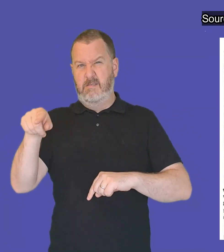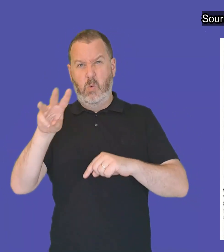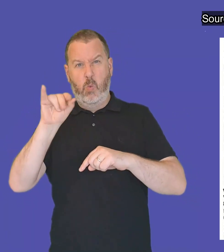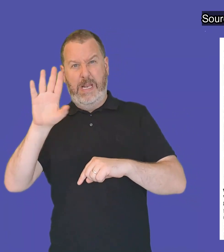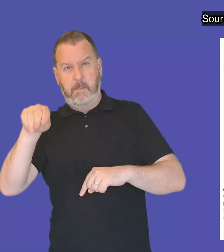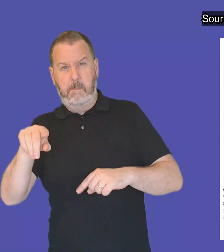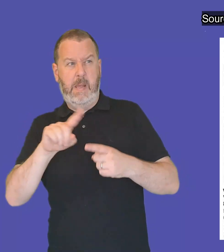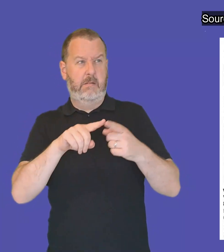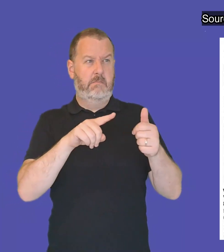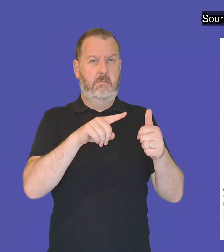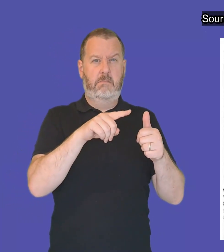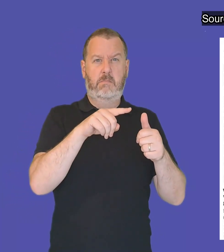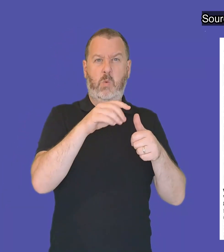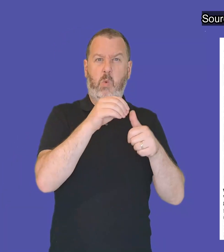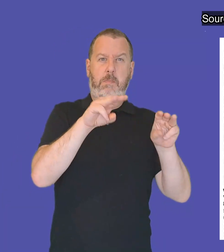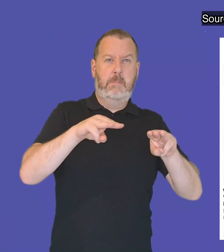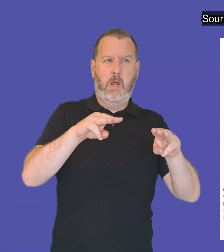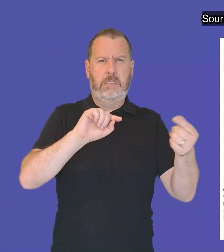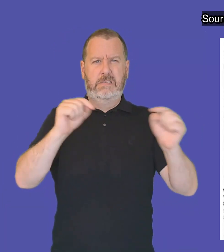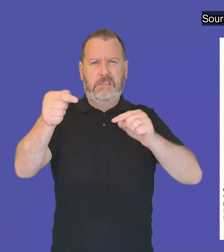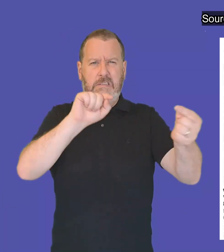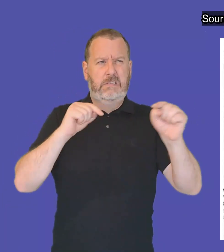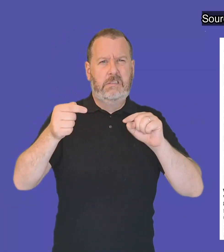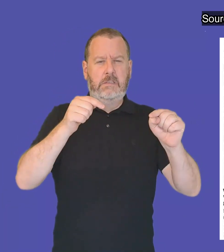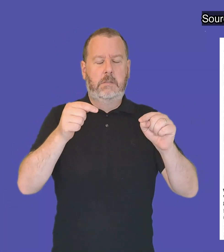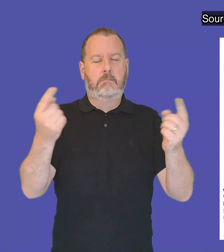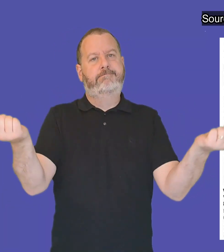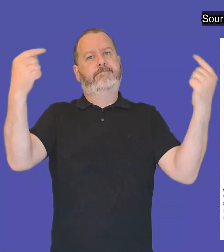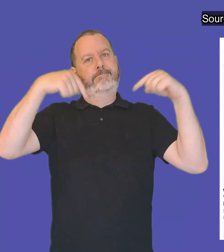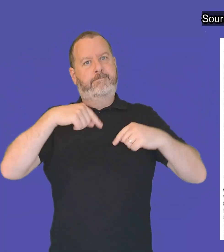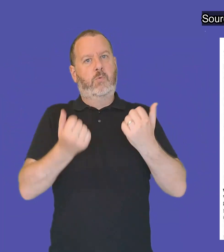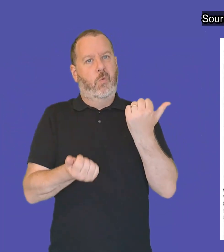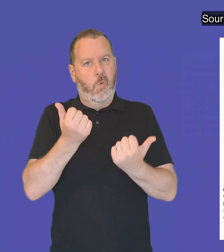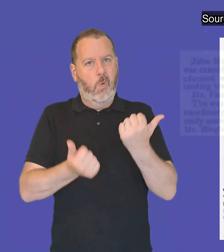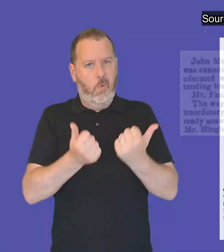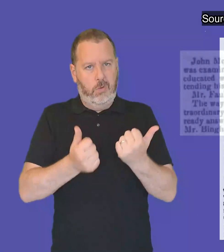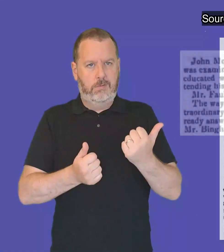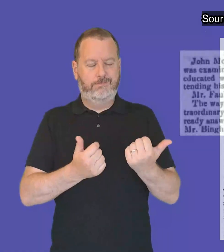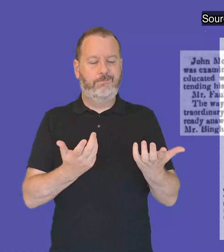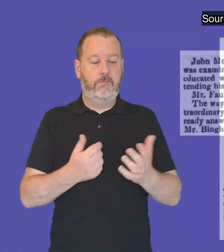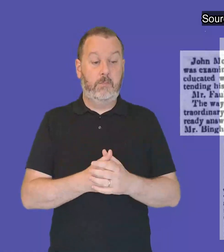bring Napier to court in Taunton in Somerset.